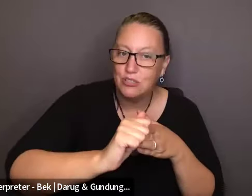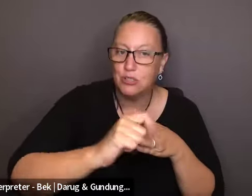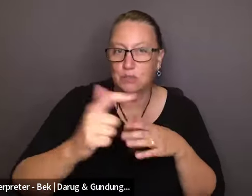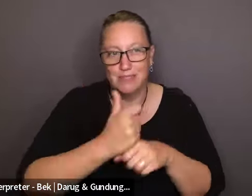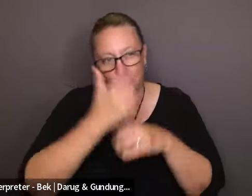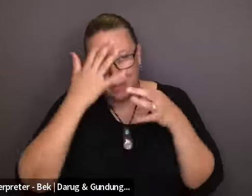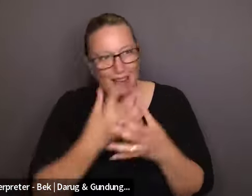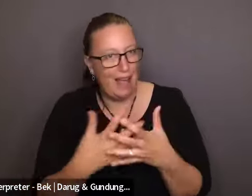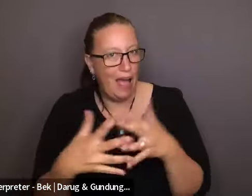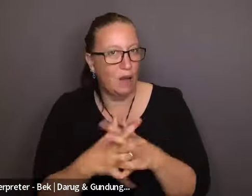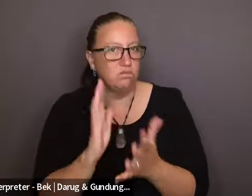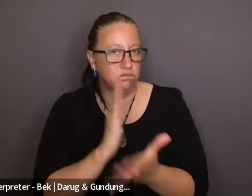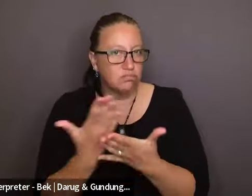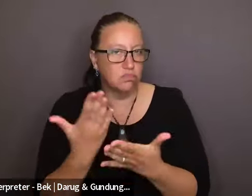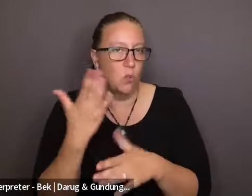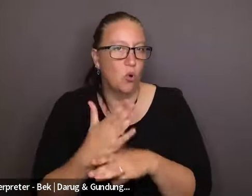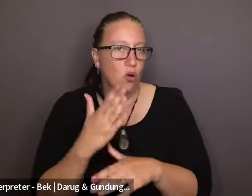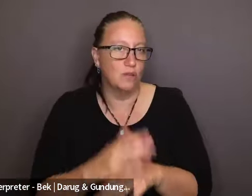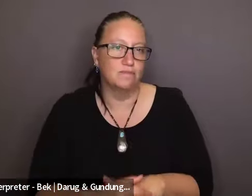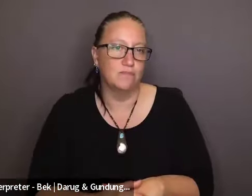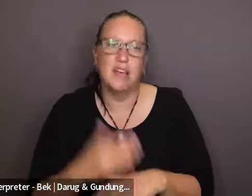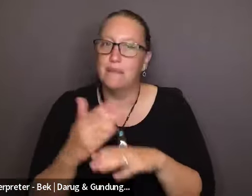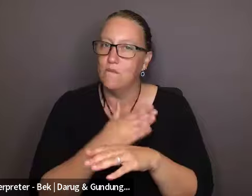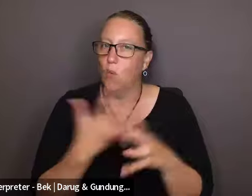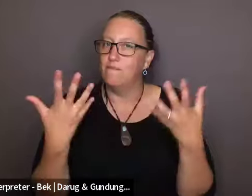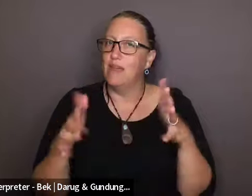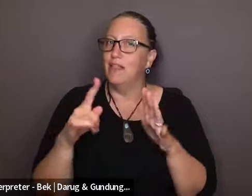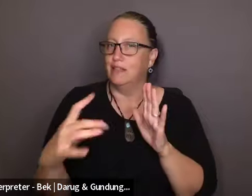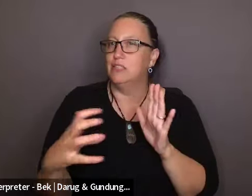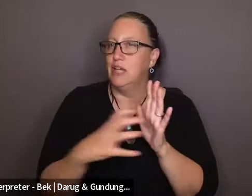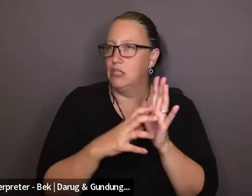describing intentions and instead show reviewers how